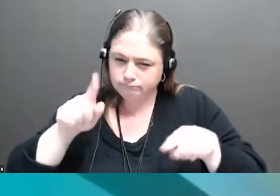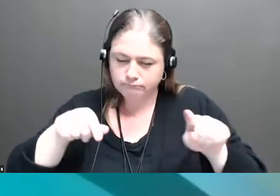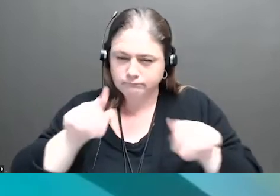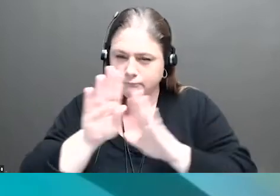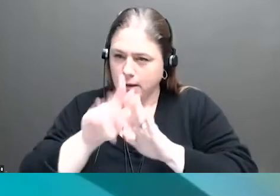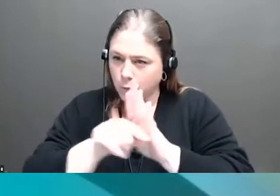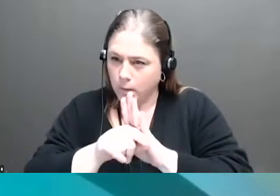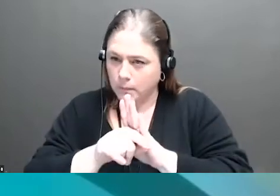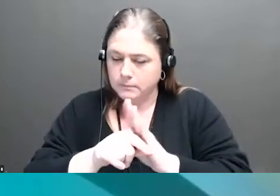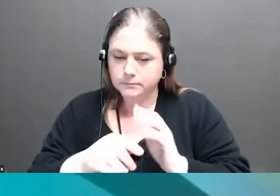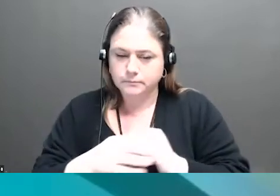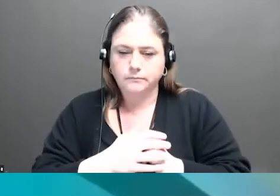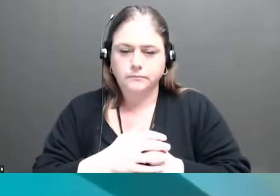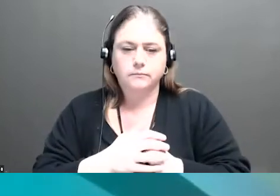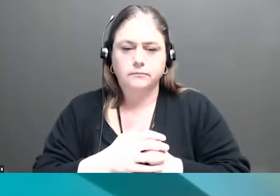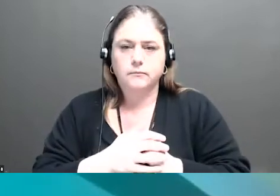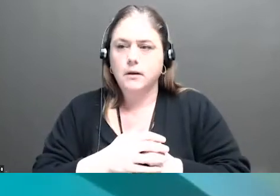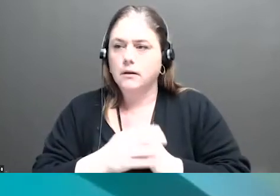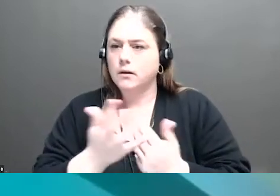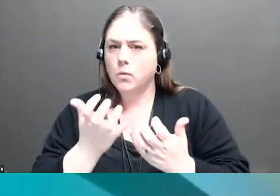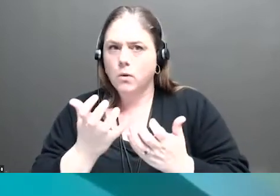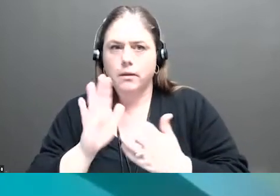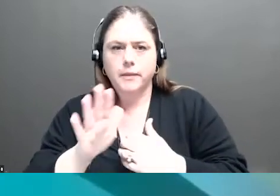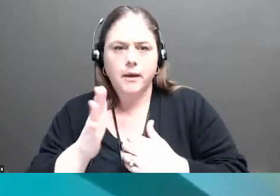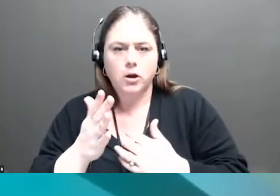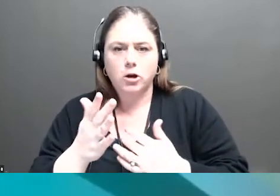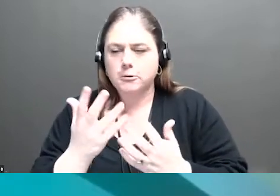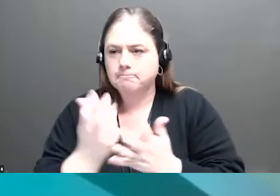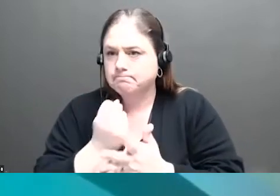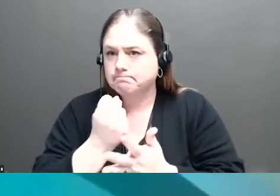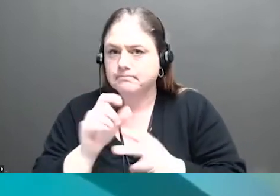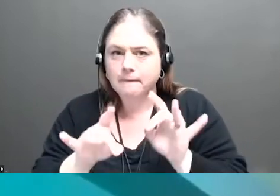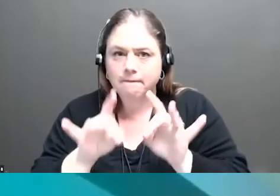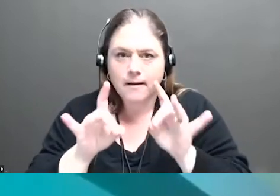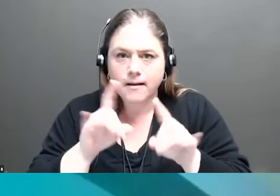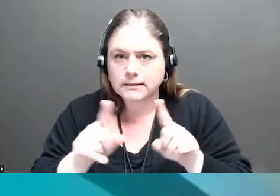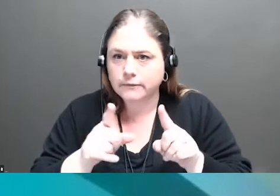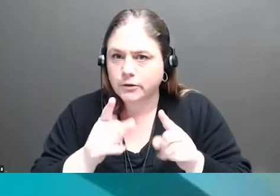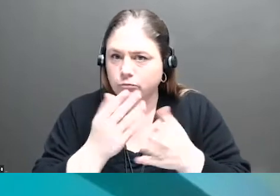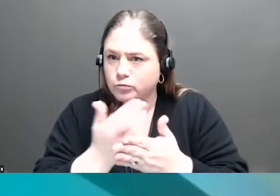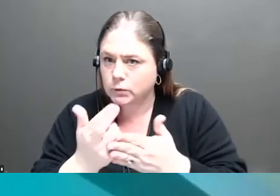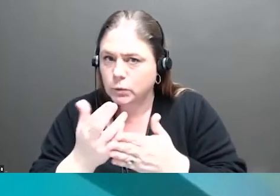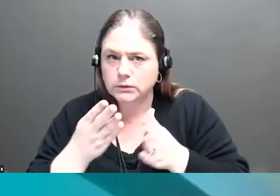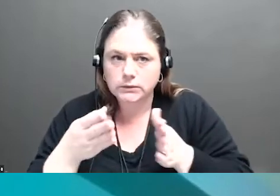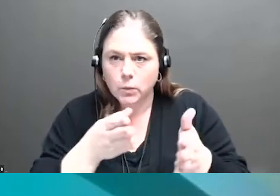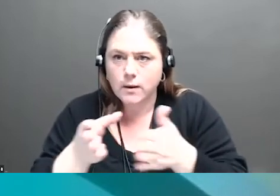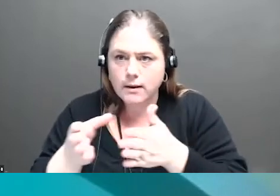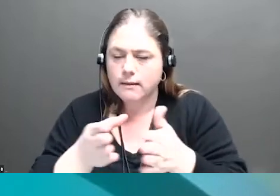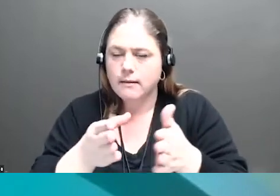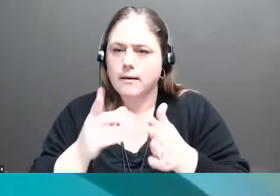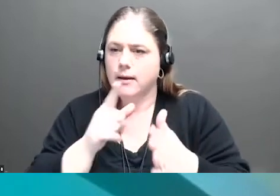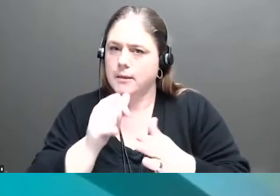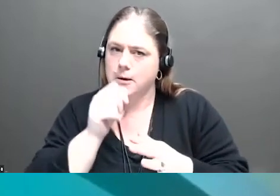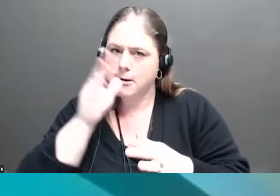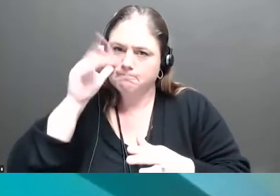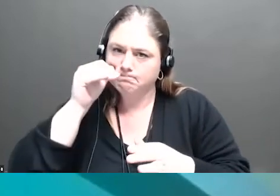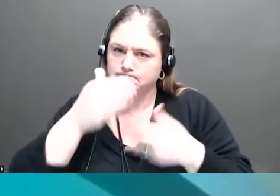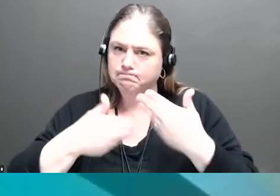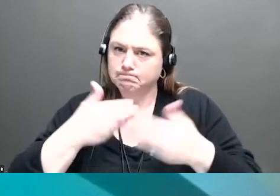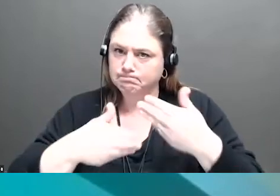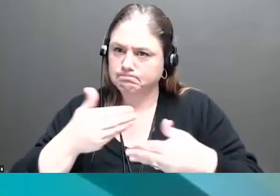the resiliency, in dealing with these employment barriers. This was not a research project,